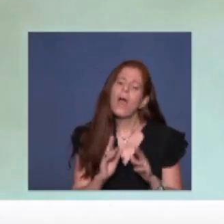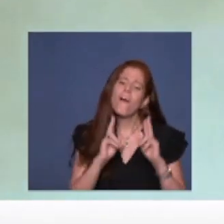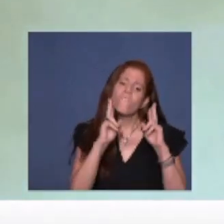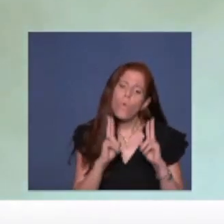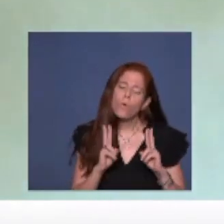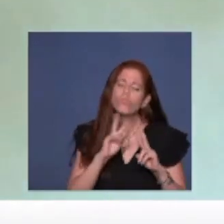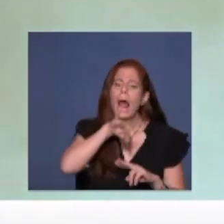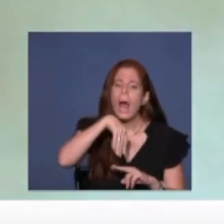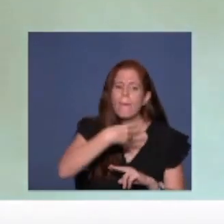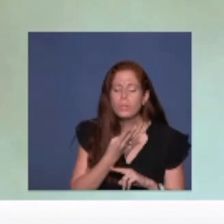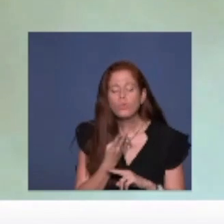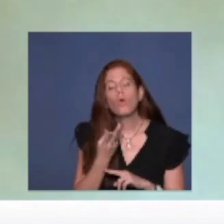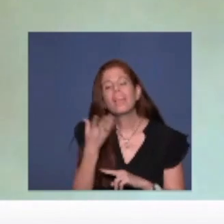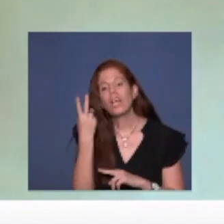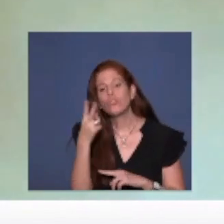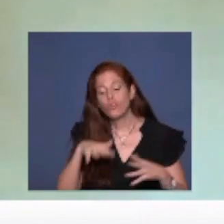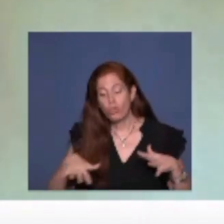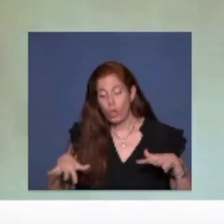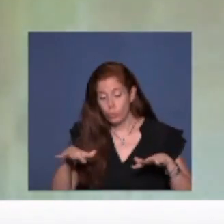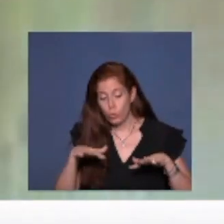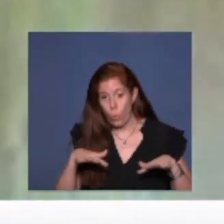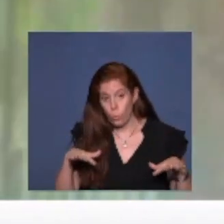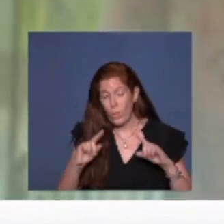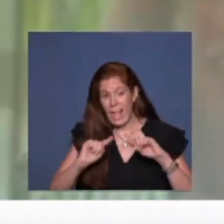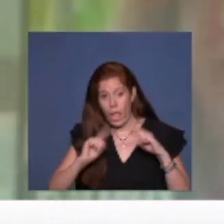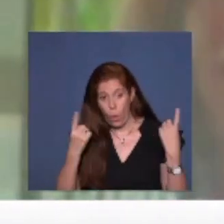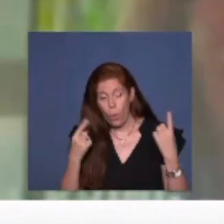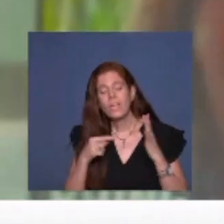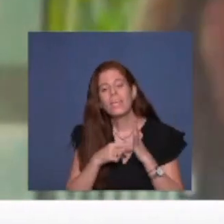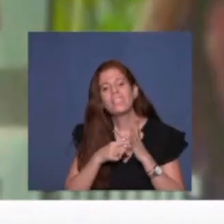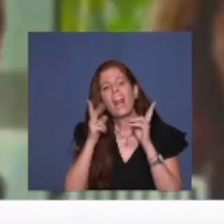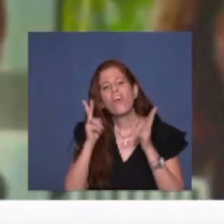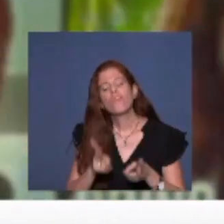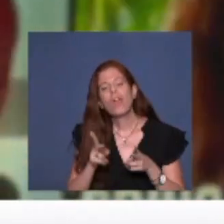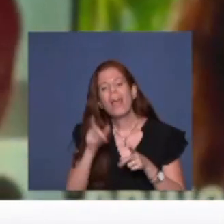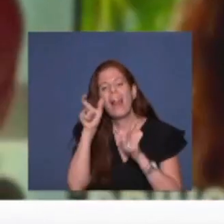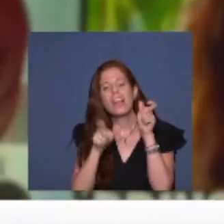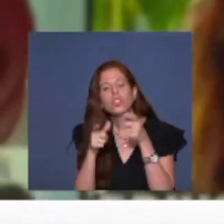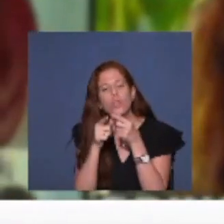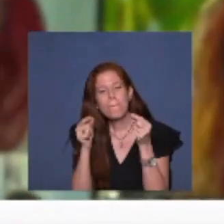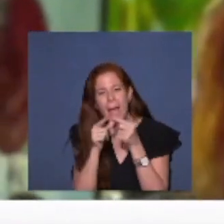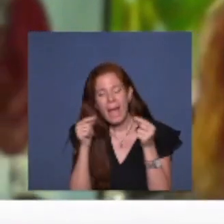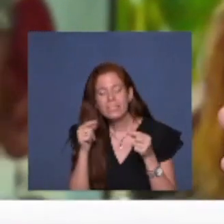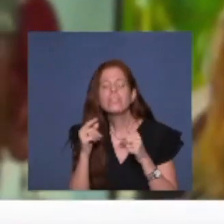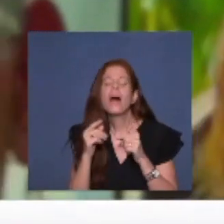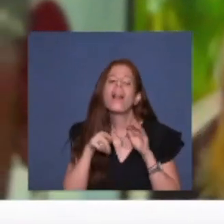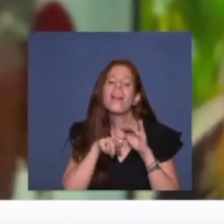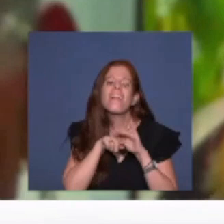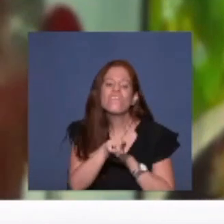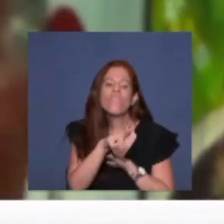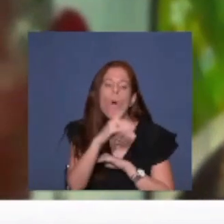to allow the Gazans to flee south. That's what's happening right now, regardless of any deal. Whether there is or isn't one.